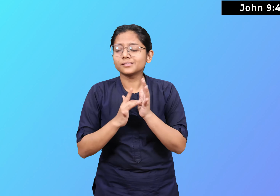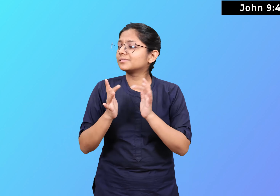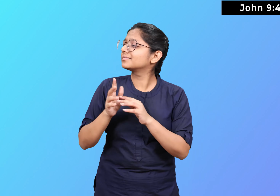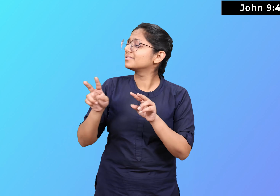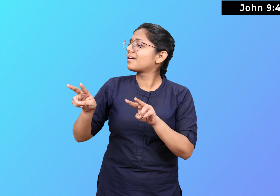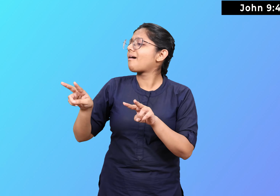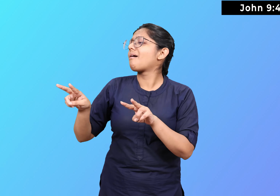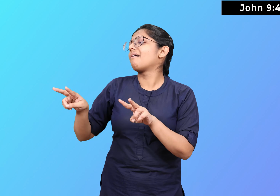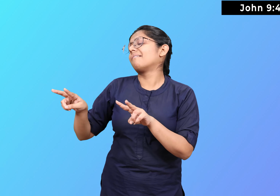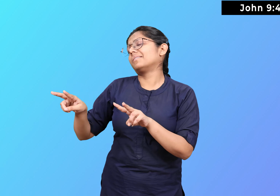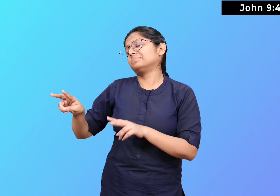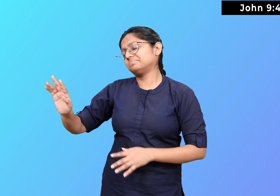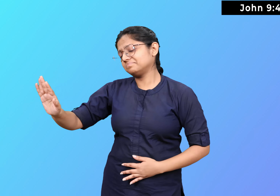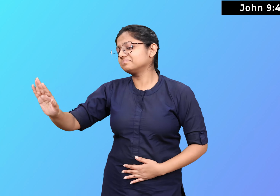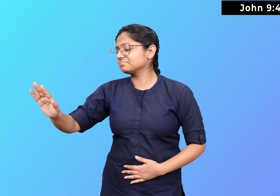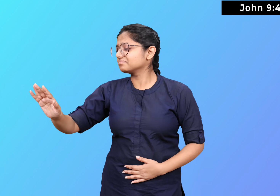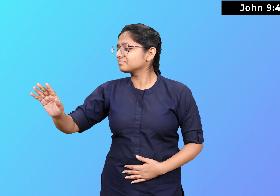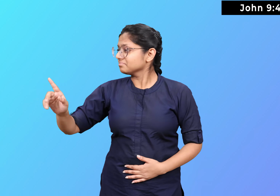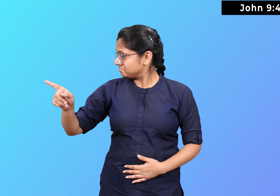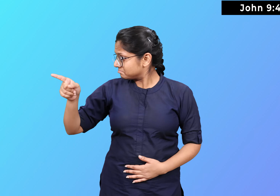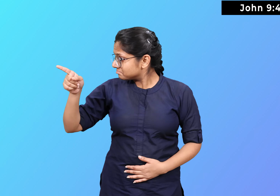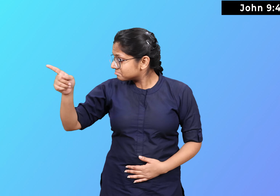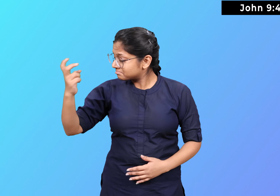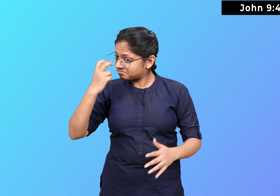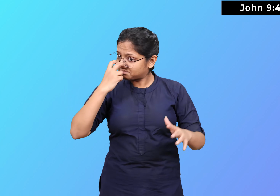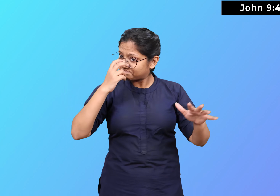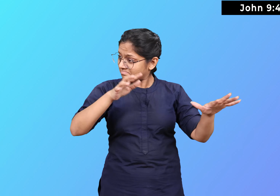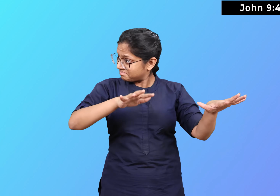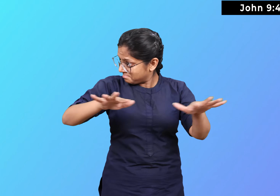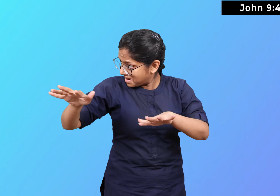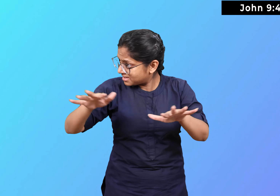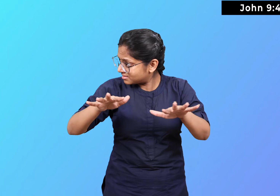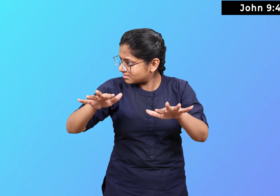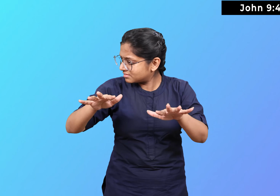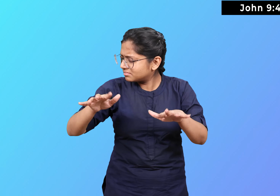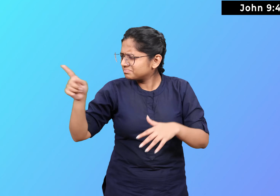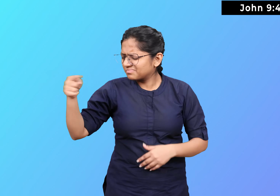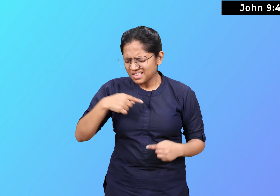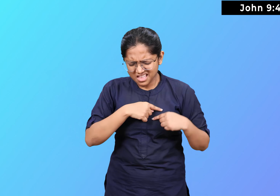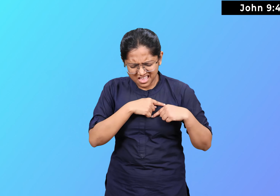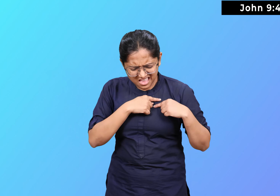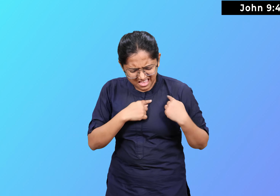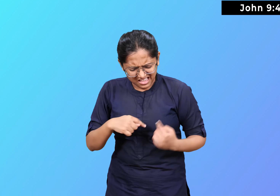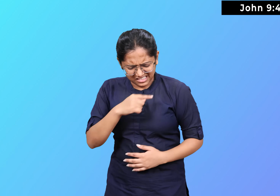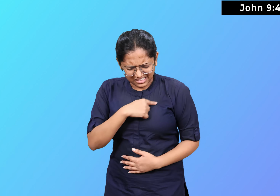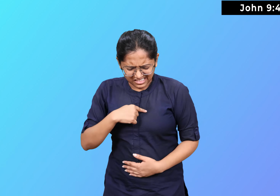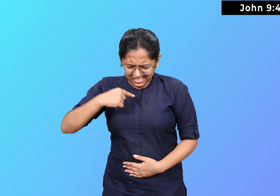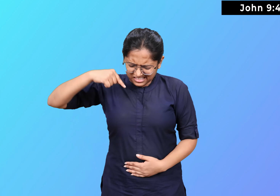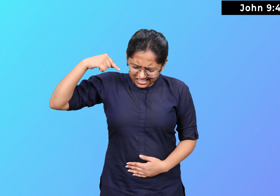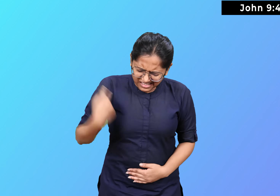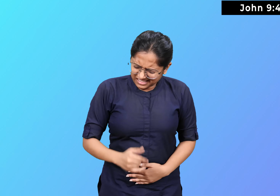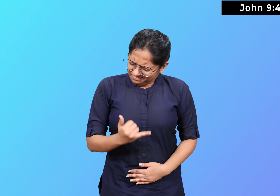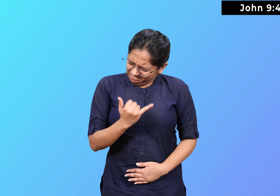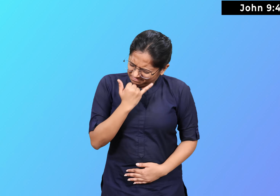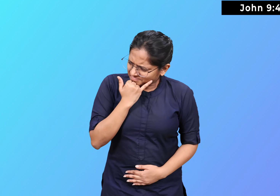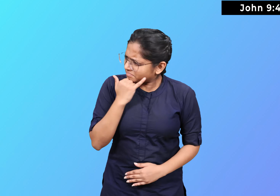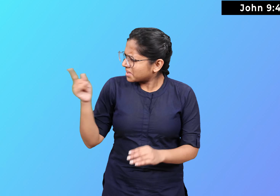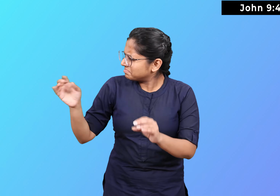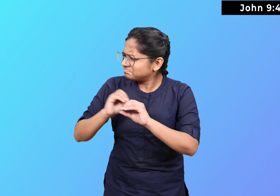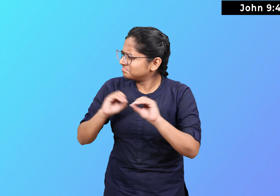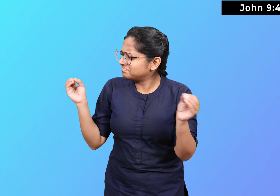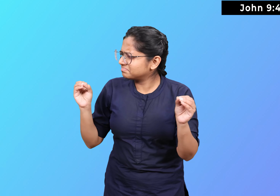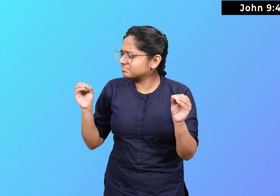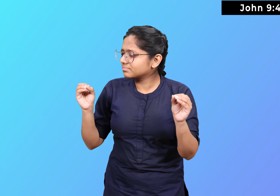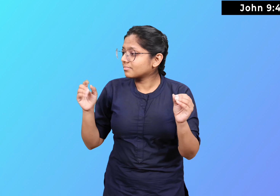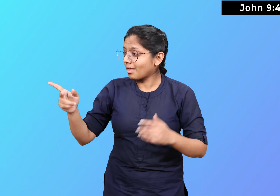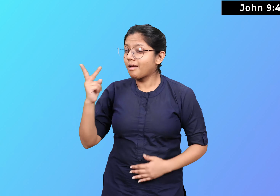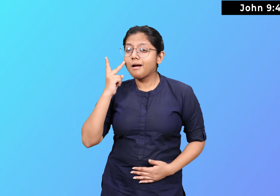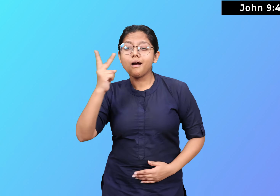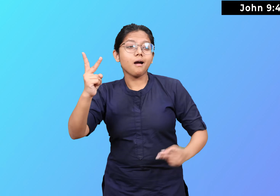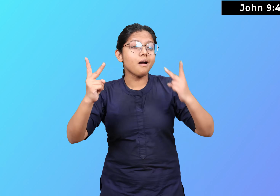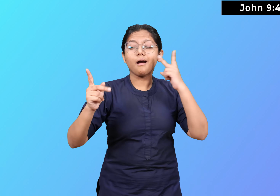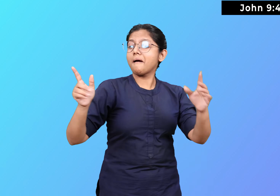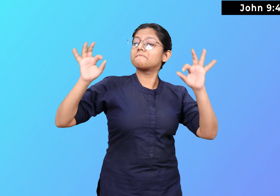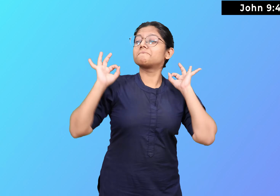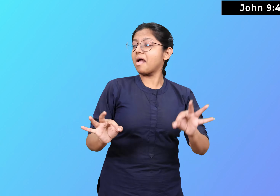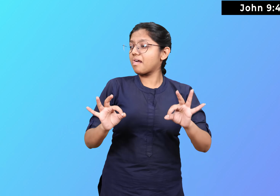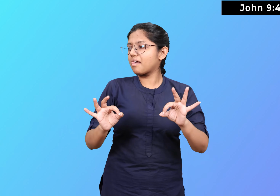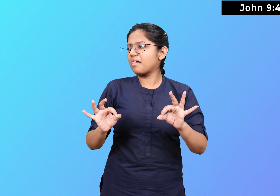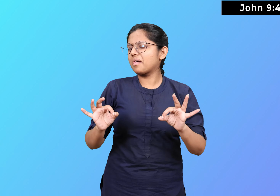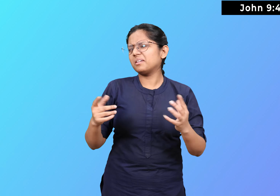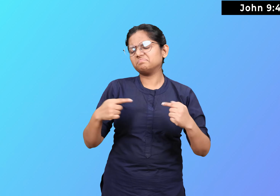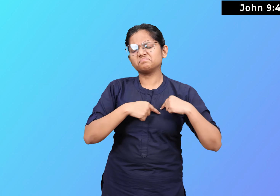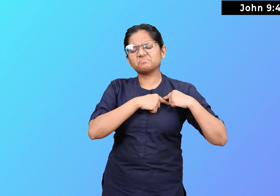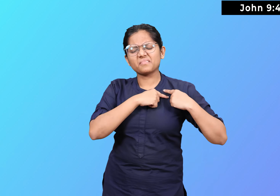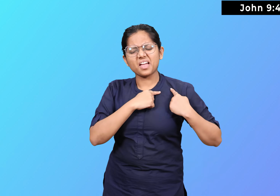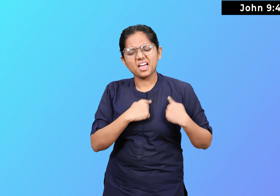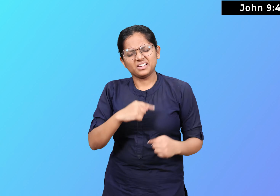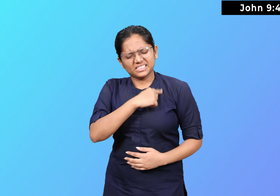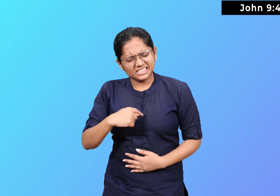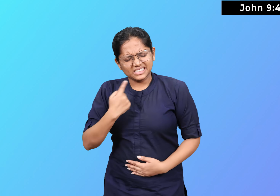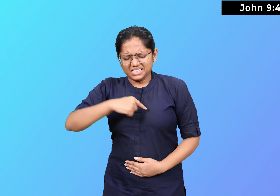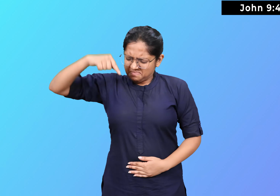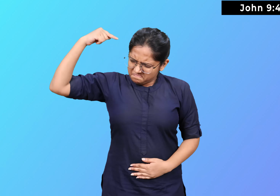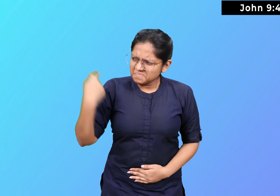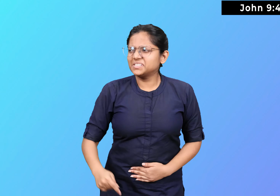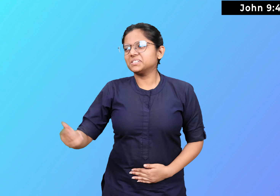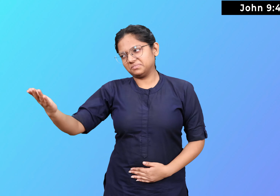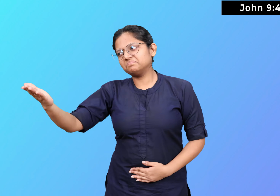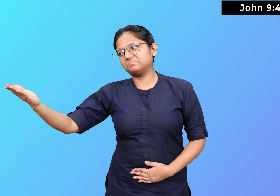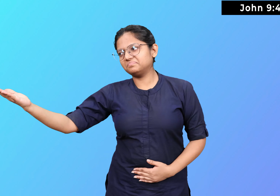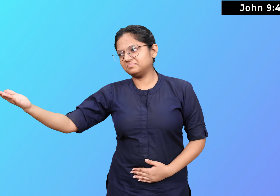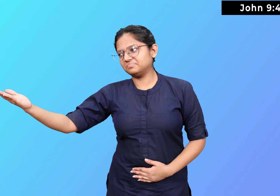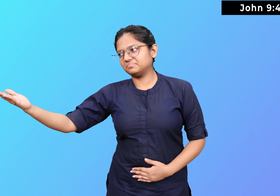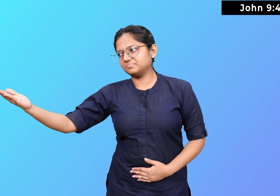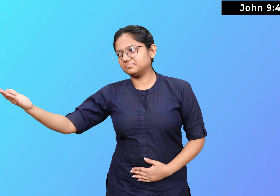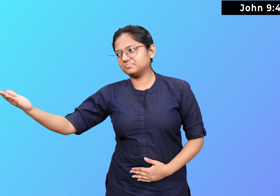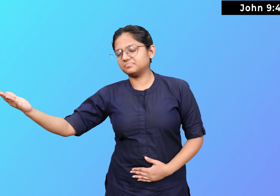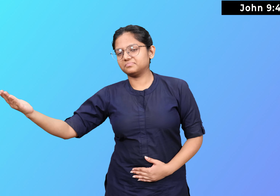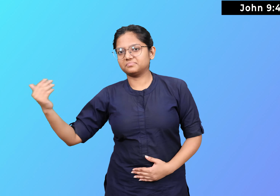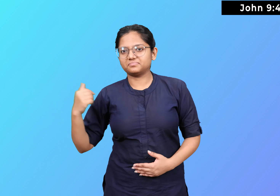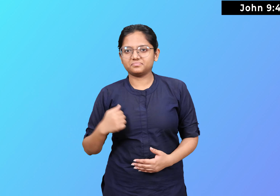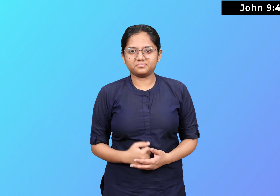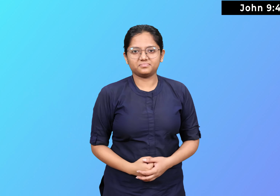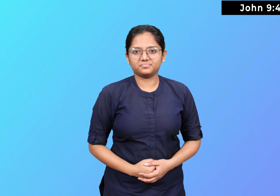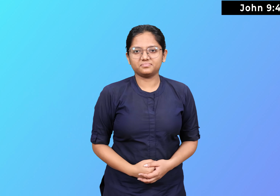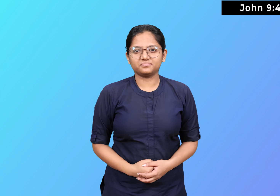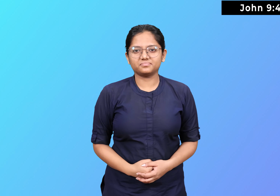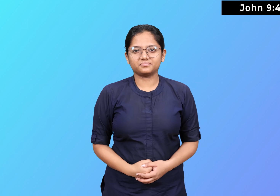Jesus said, “If you were really blind, you would not be guilty of sin. But you say that you see, so you are still guilty.”